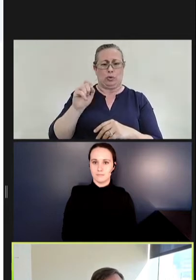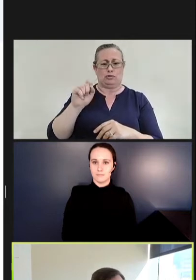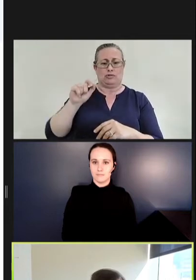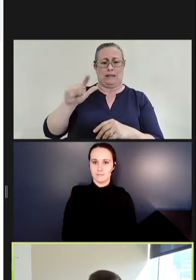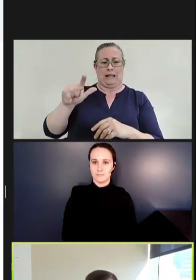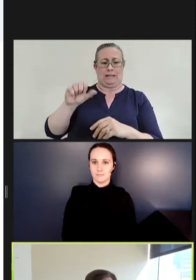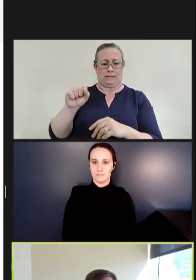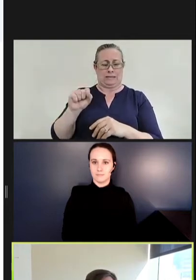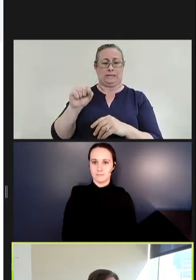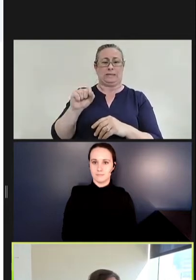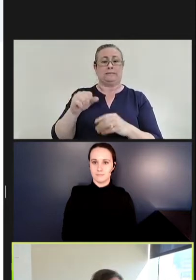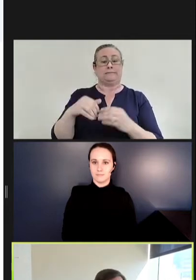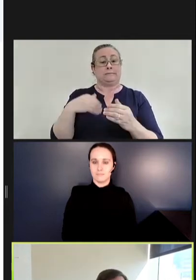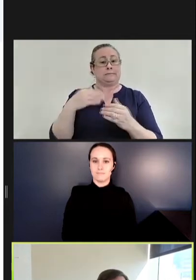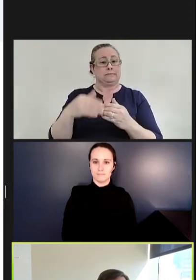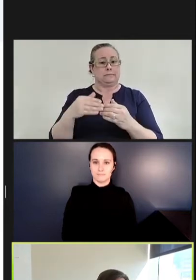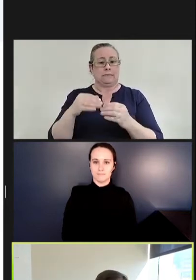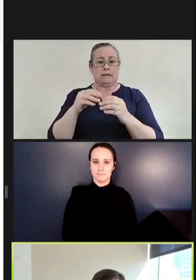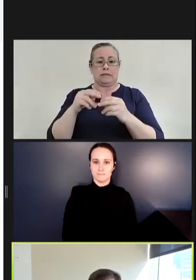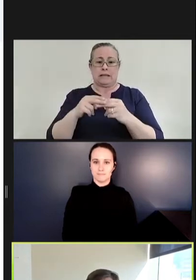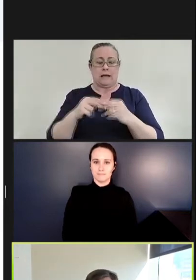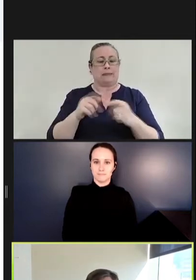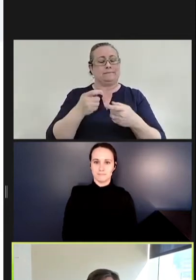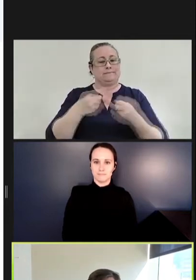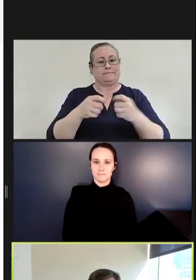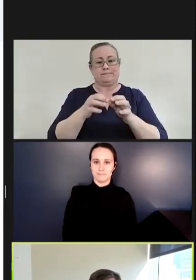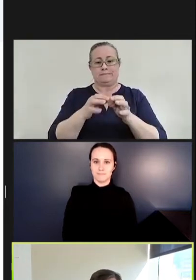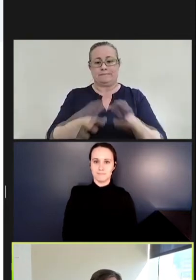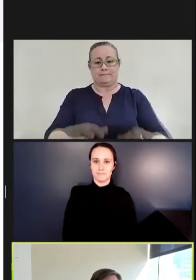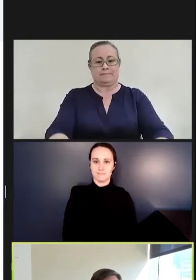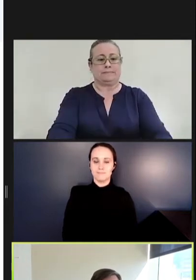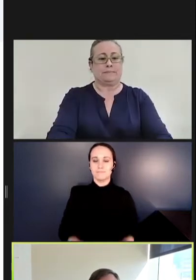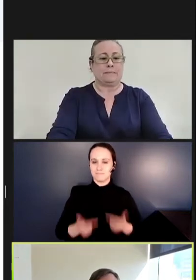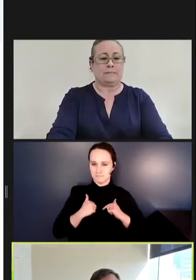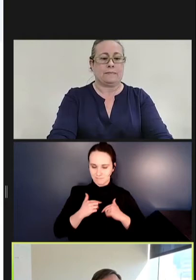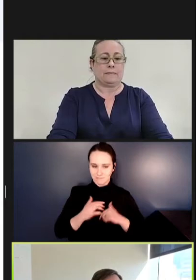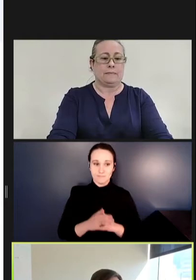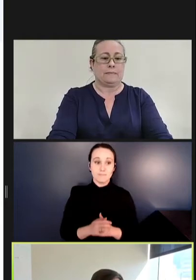So this slide illustrates our cavity filling mutation module. The process begins with scanning